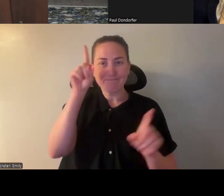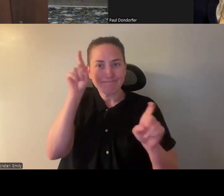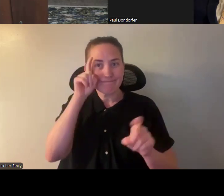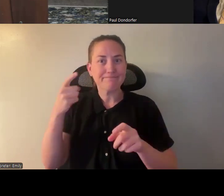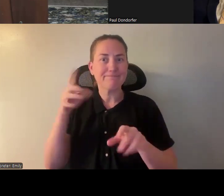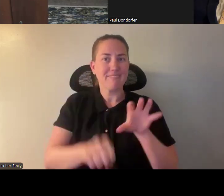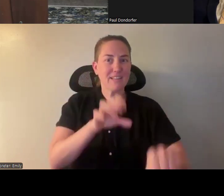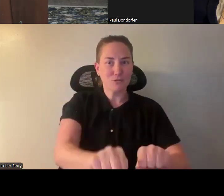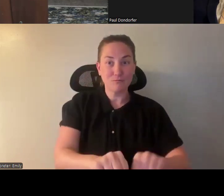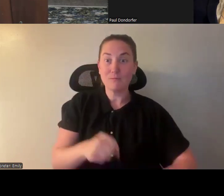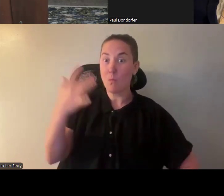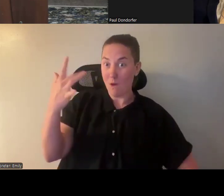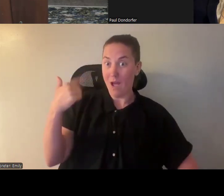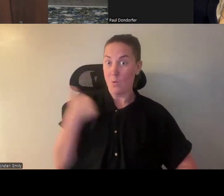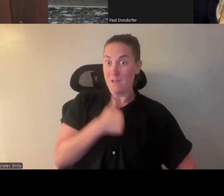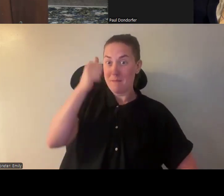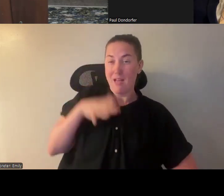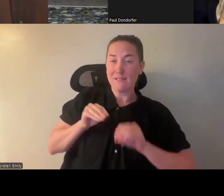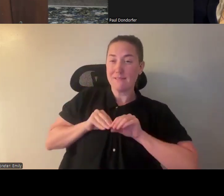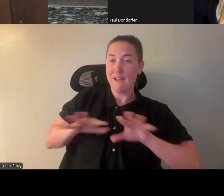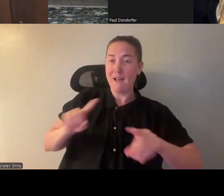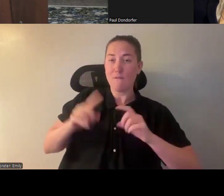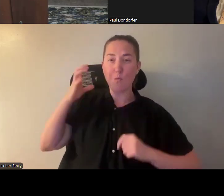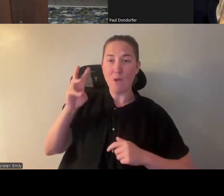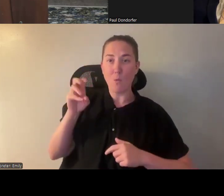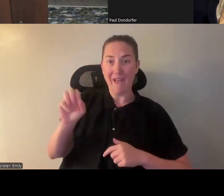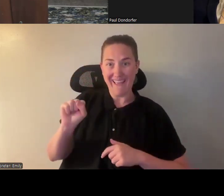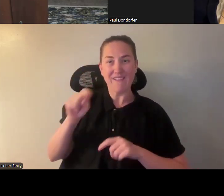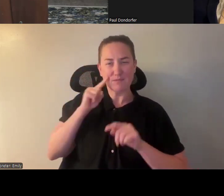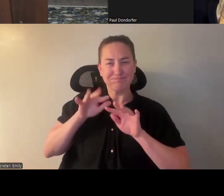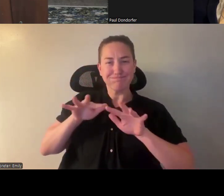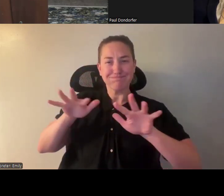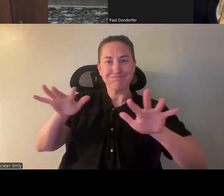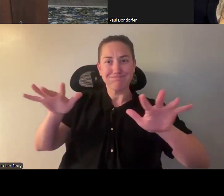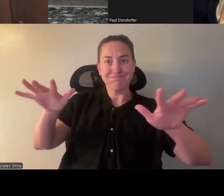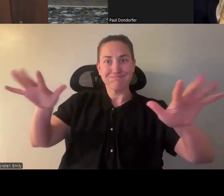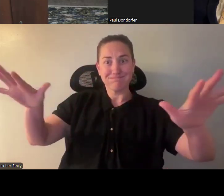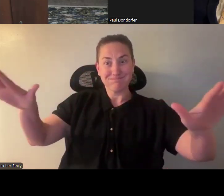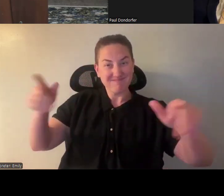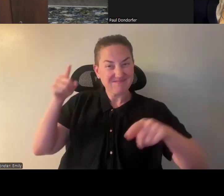that man is sending out radio waves for all to see going deeper into space every year the fact